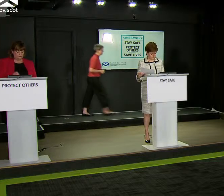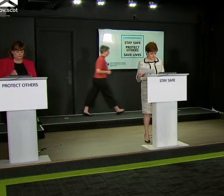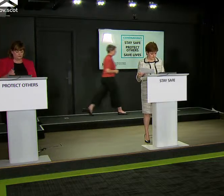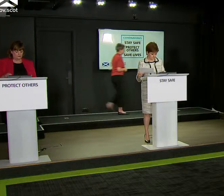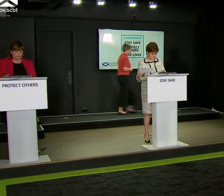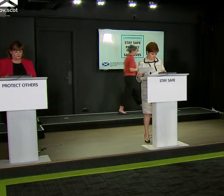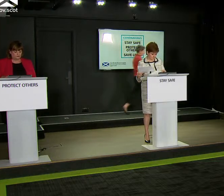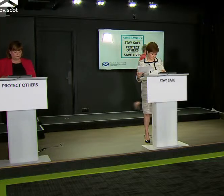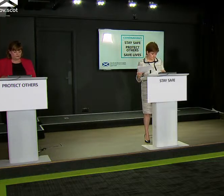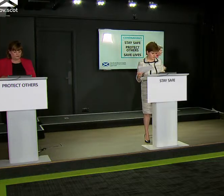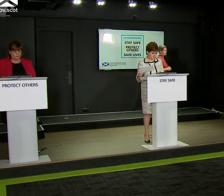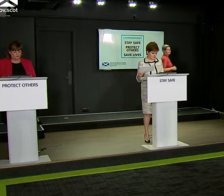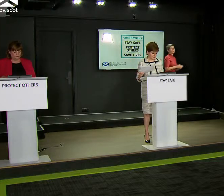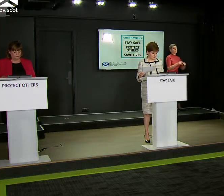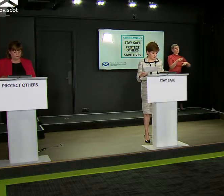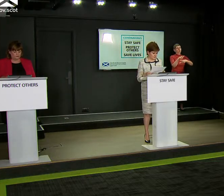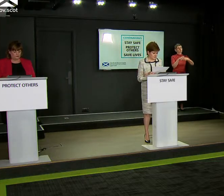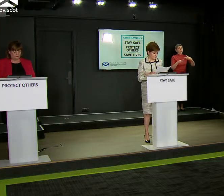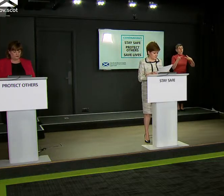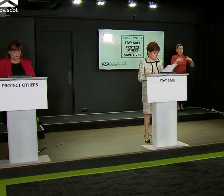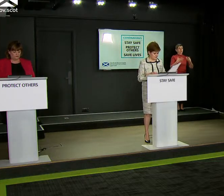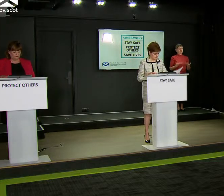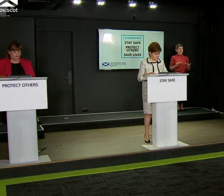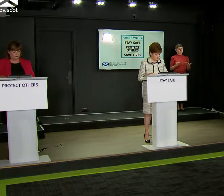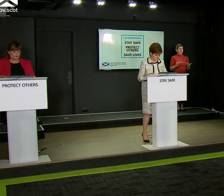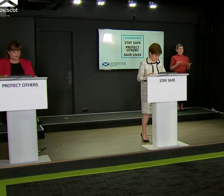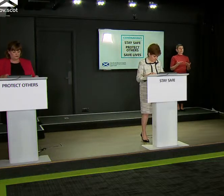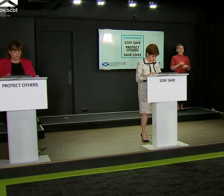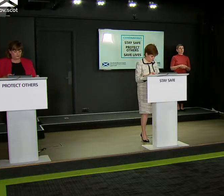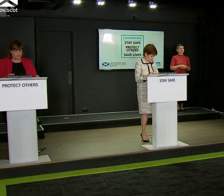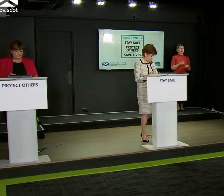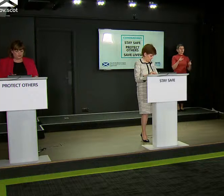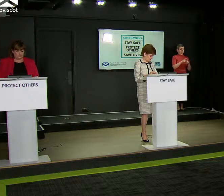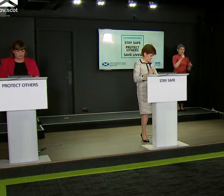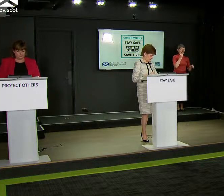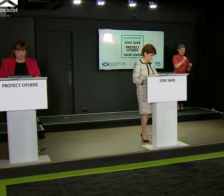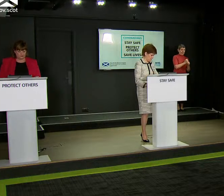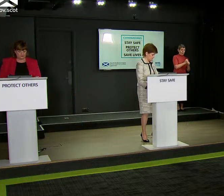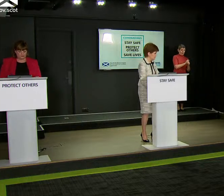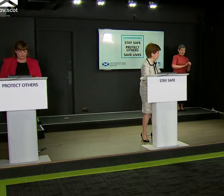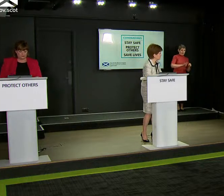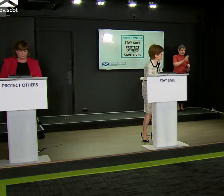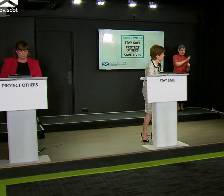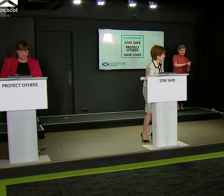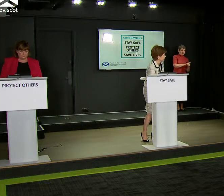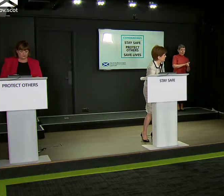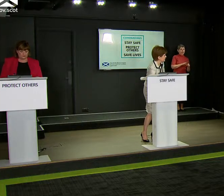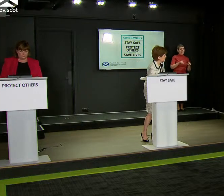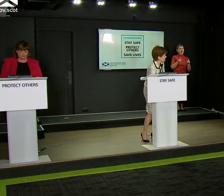Two things from me today the Dumfries and Galloway and Cumbria outbreak and then a little more on this 72nd anniversary of